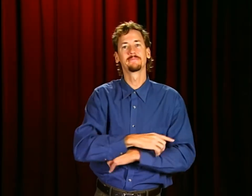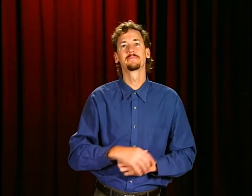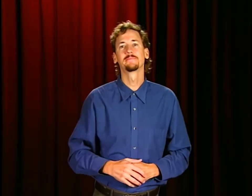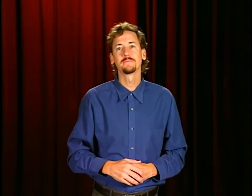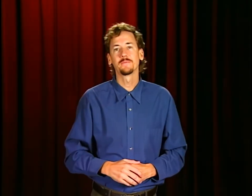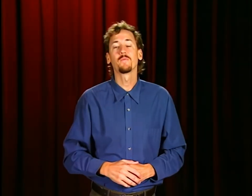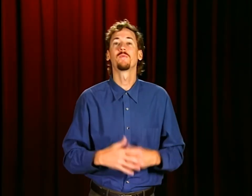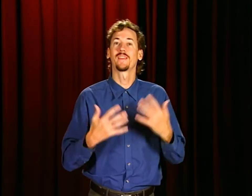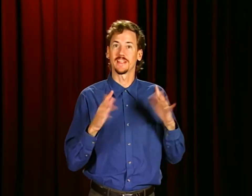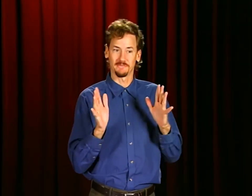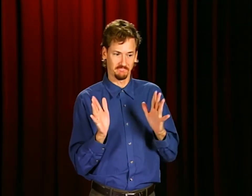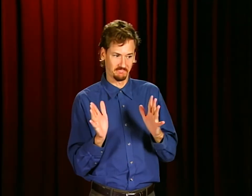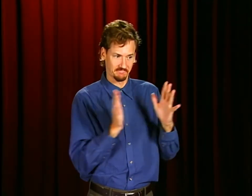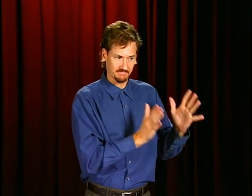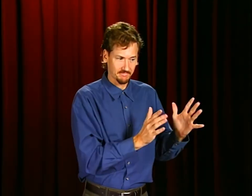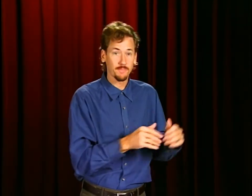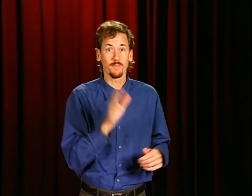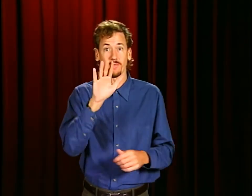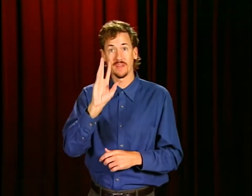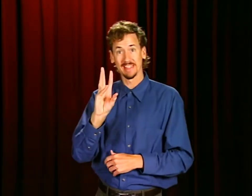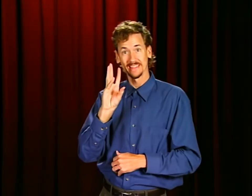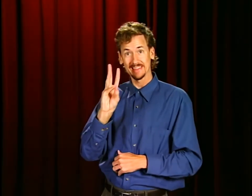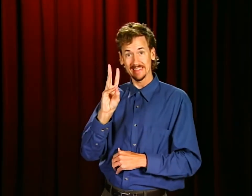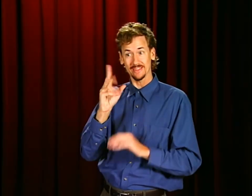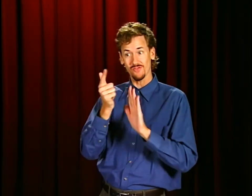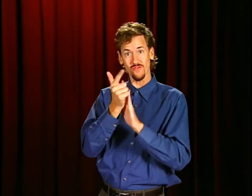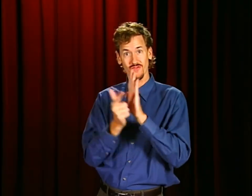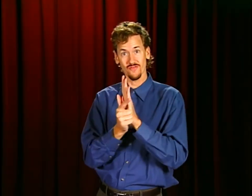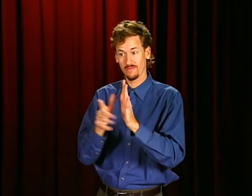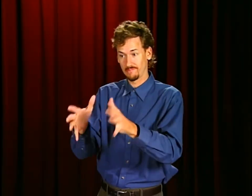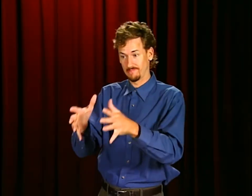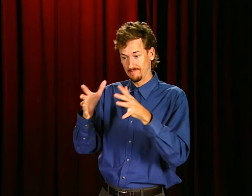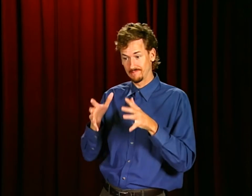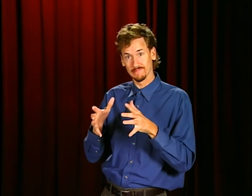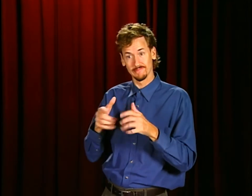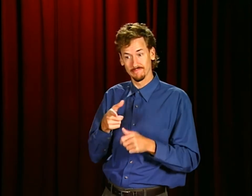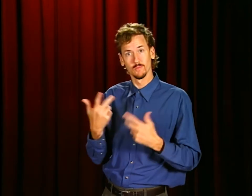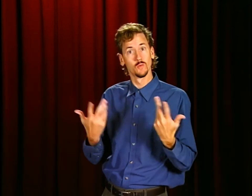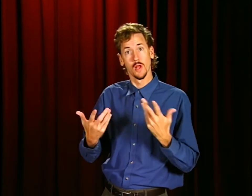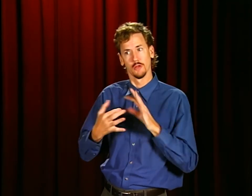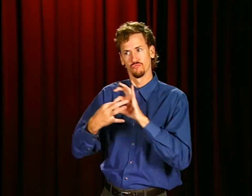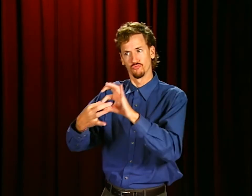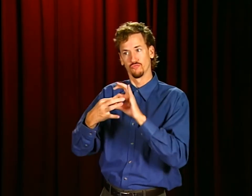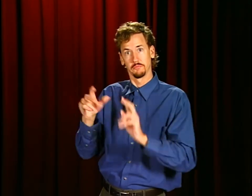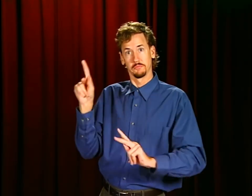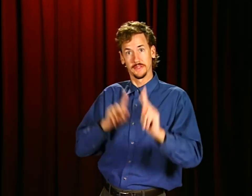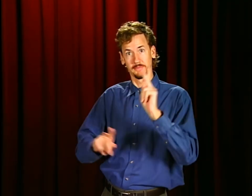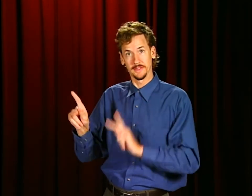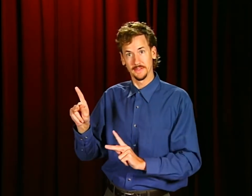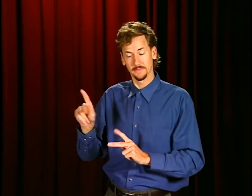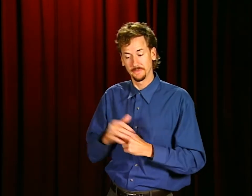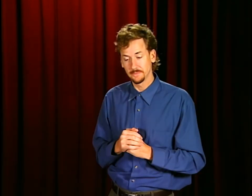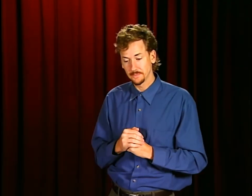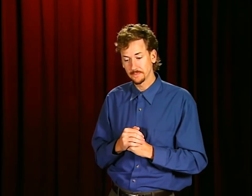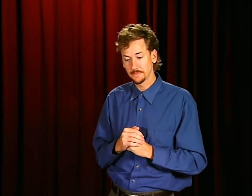I CAN FIX IT. IT'S NO PROBLEM. OH. OHHH. THANK YOU, THANK YOU. JUST GIVE ME ONE SECOND.